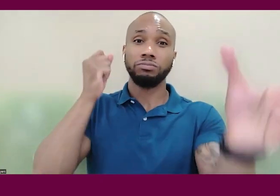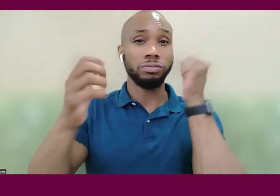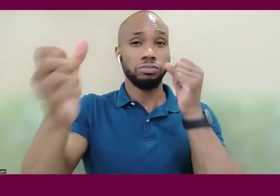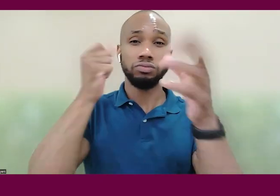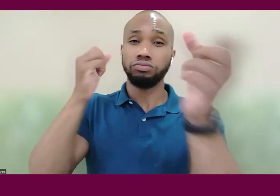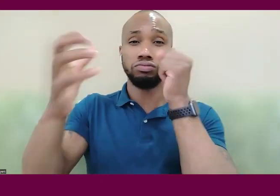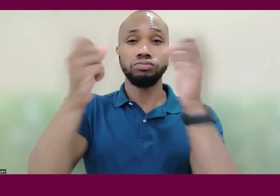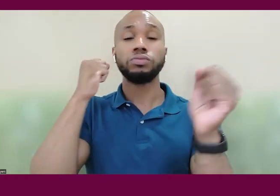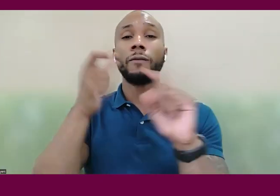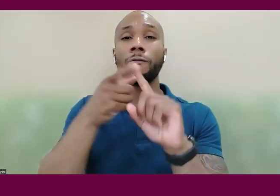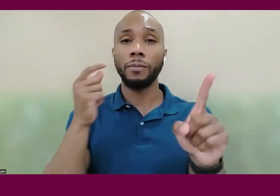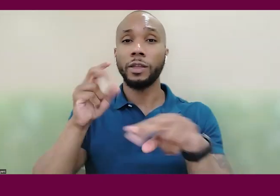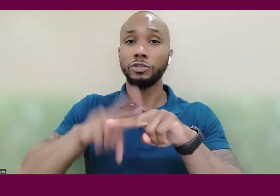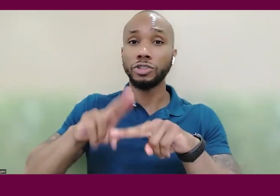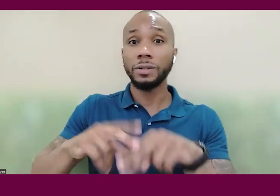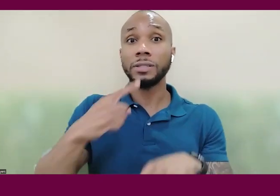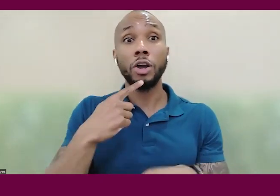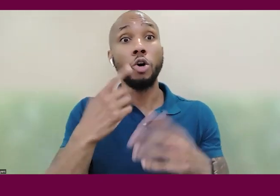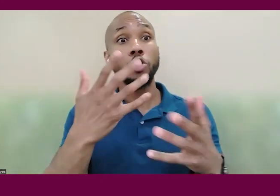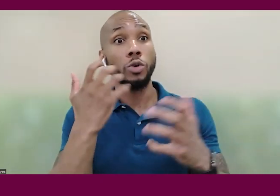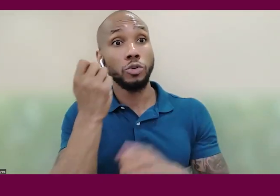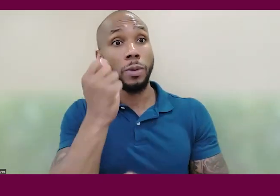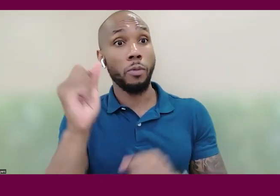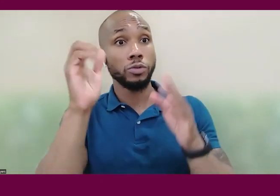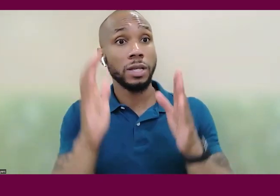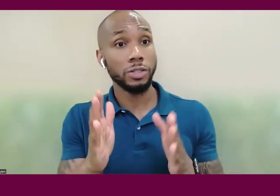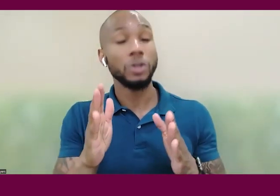of their chairs saying, "You want to be a protester?